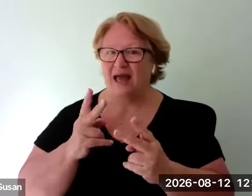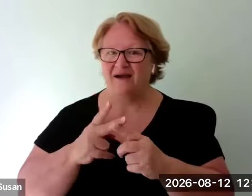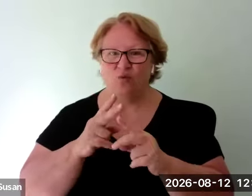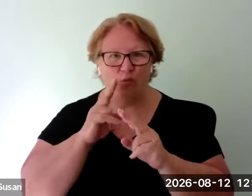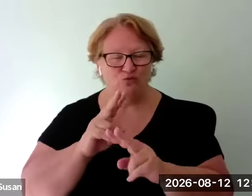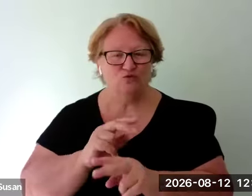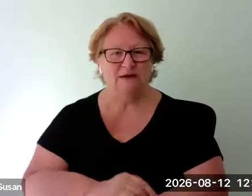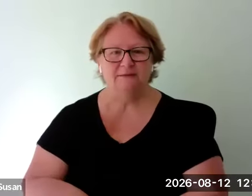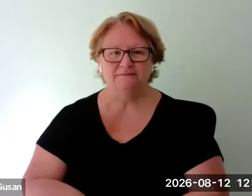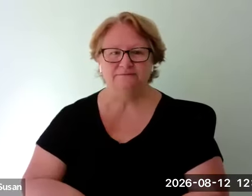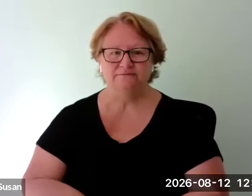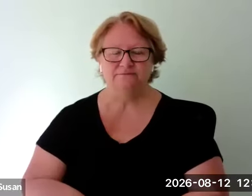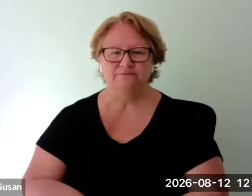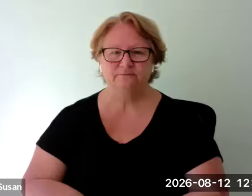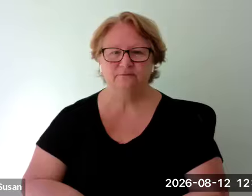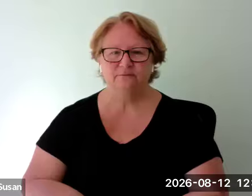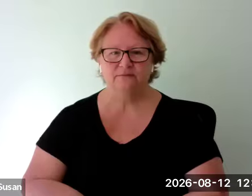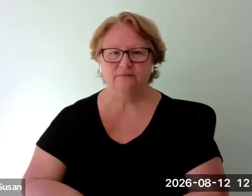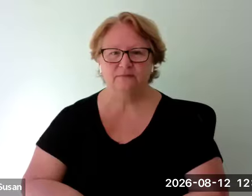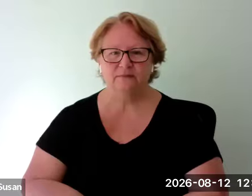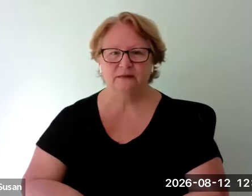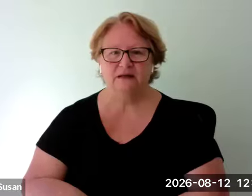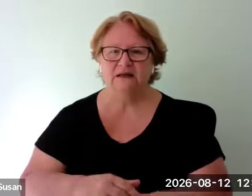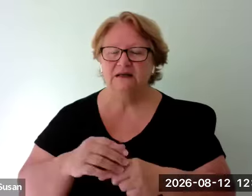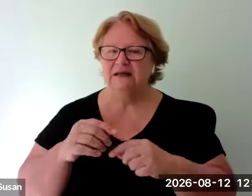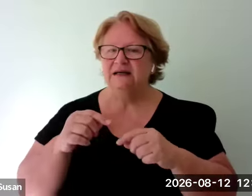out with questions as well. So welcome, everybody, and thank